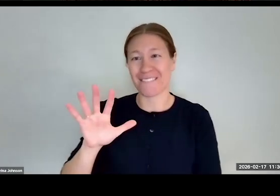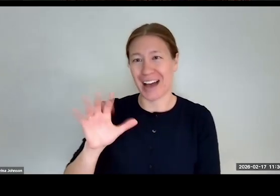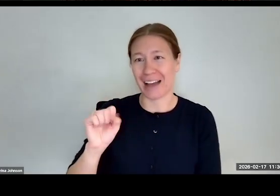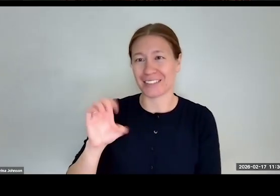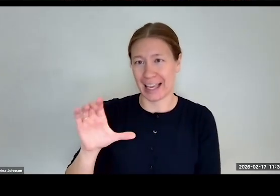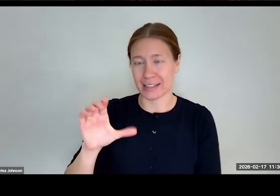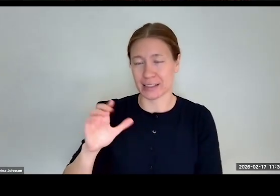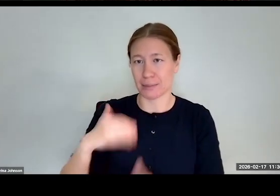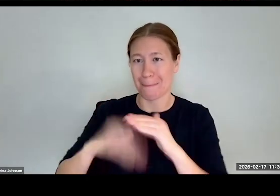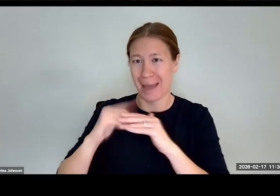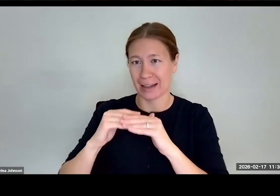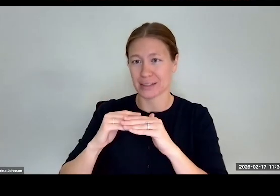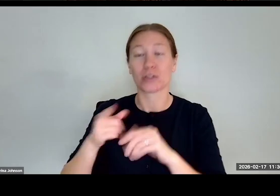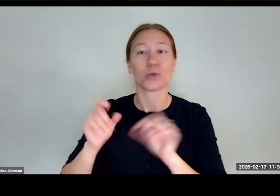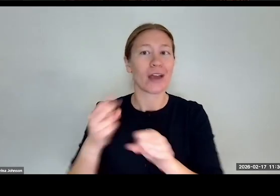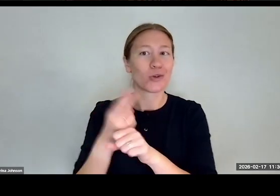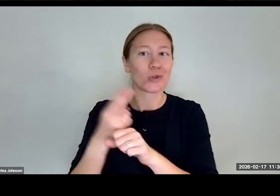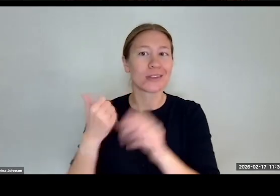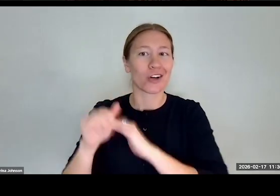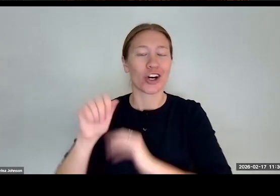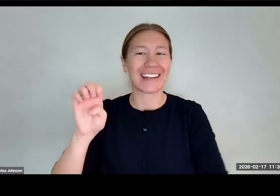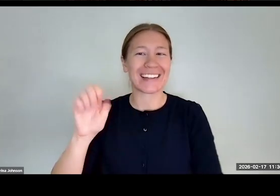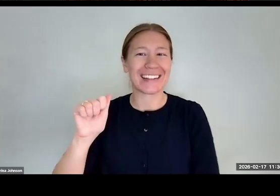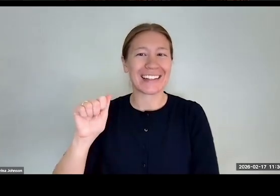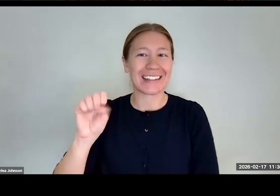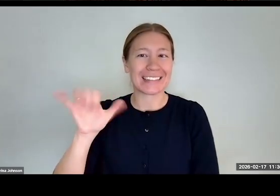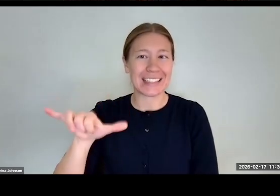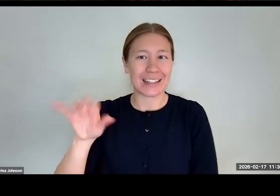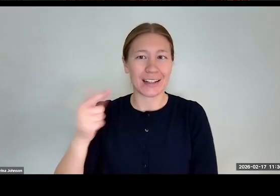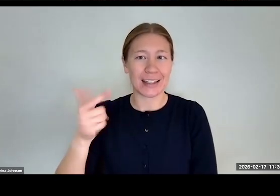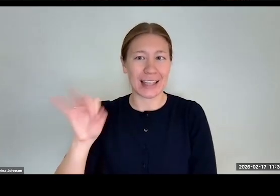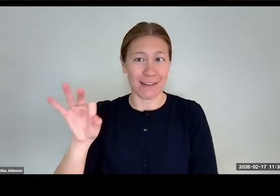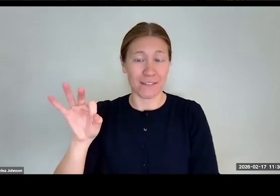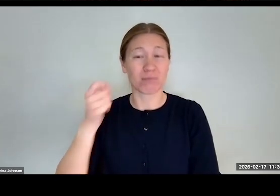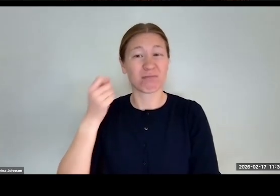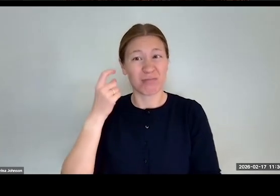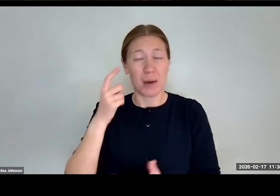The reason for this is that you can actually trigger seizures and individuals that have photo sensitive